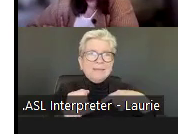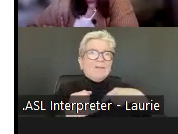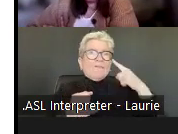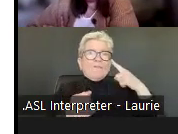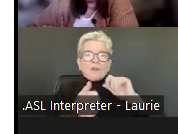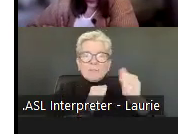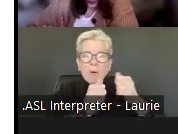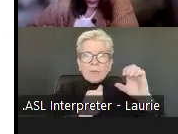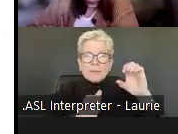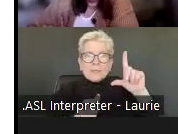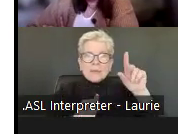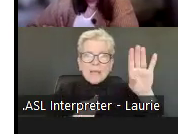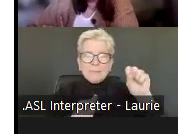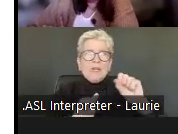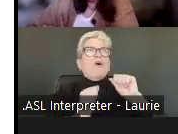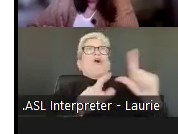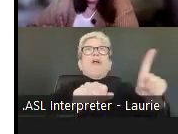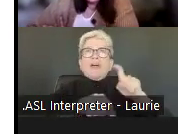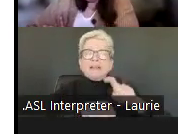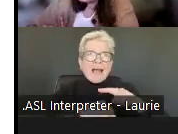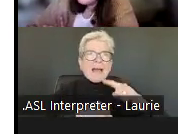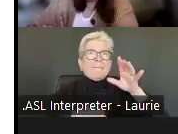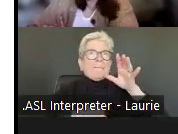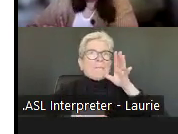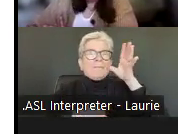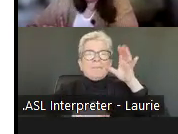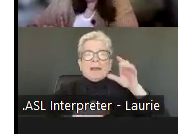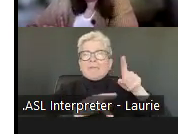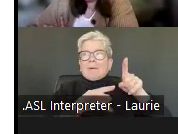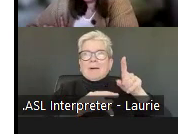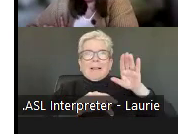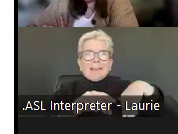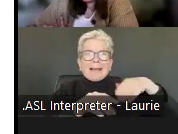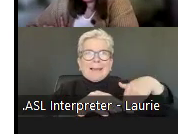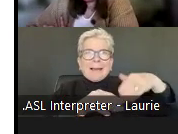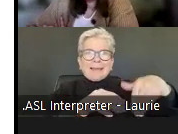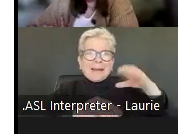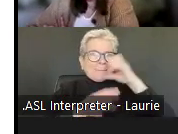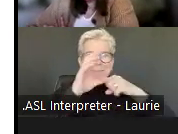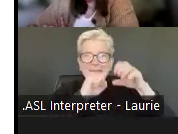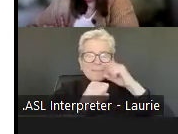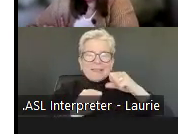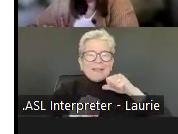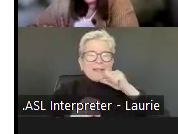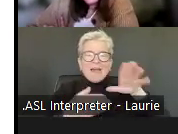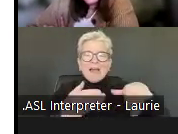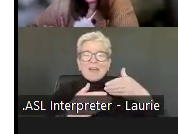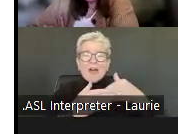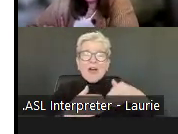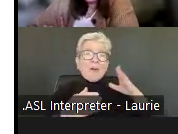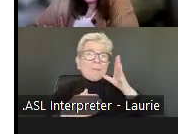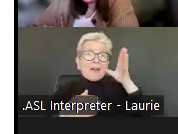the time. So not all parents have that level of access or feel invited to participate and